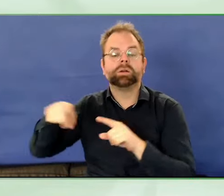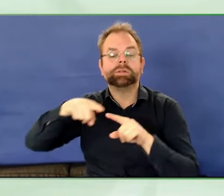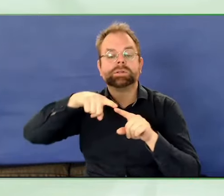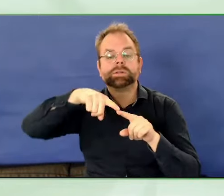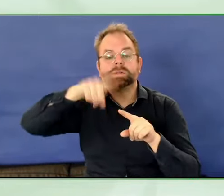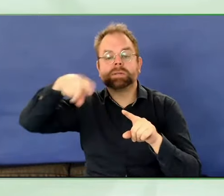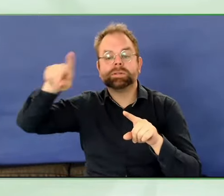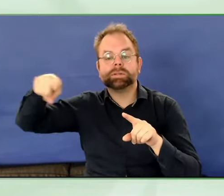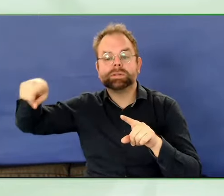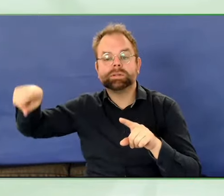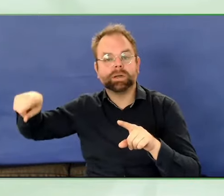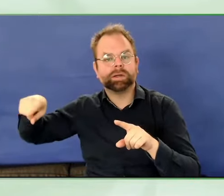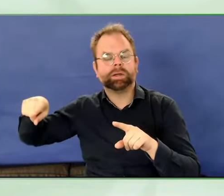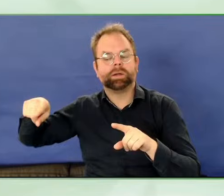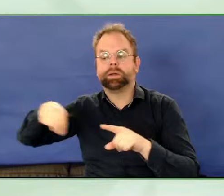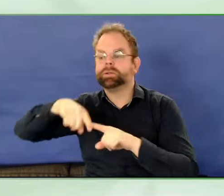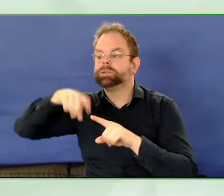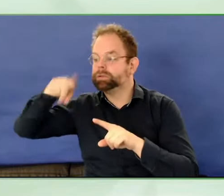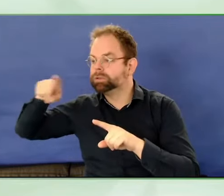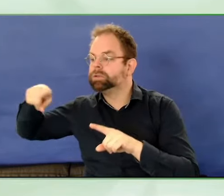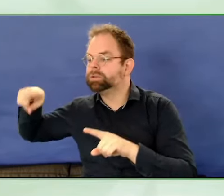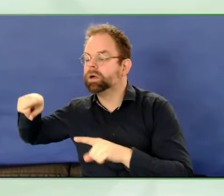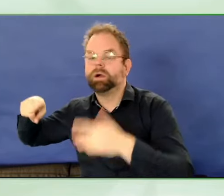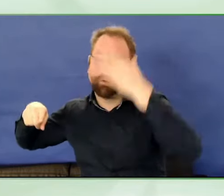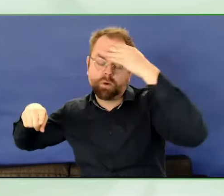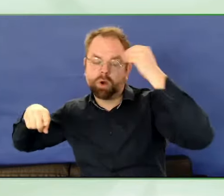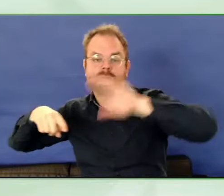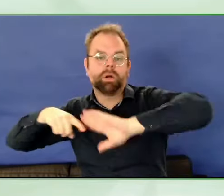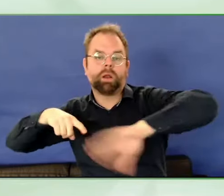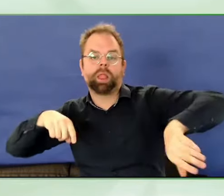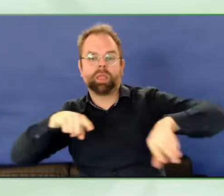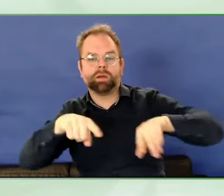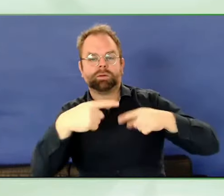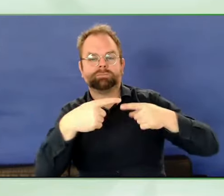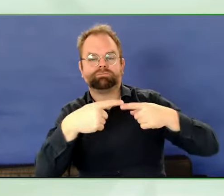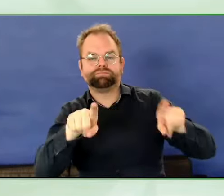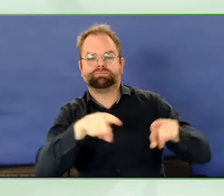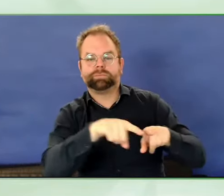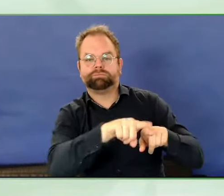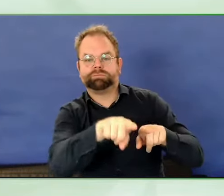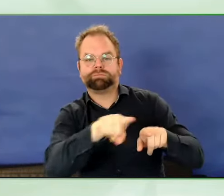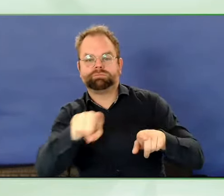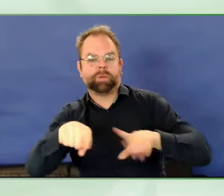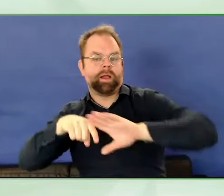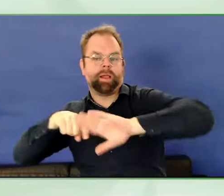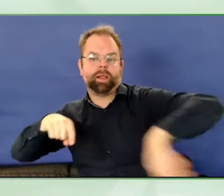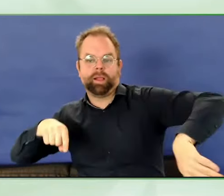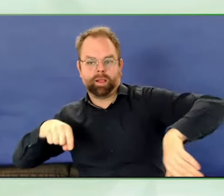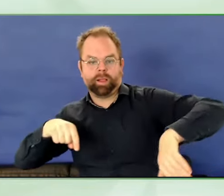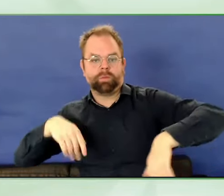it is, as designers, developers, implementors, evaluators, all of those roles.